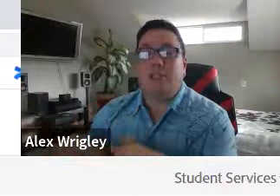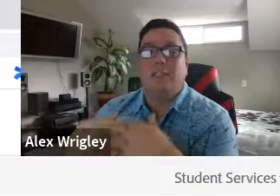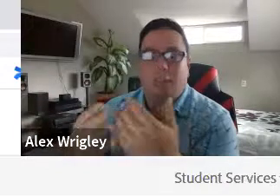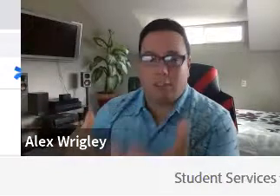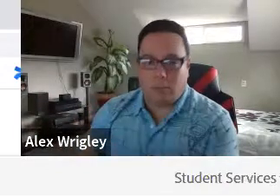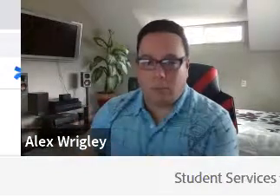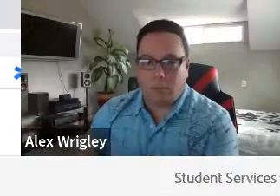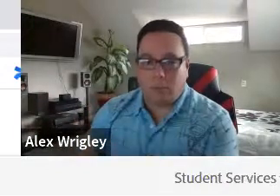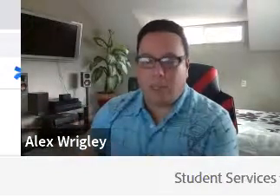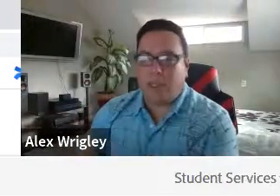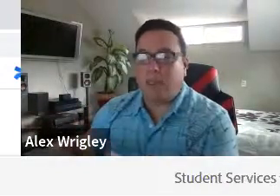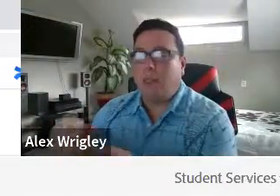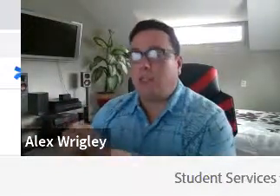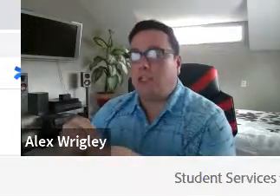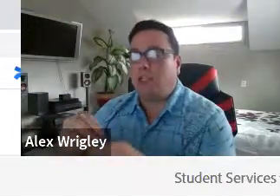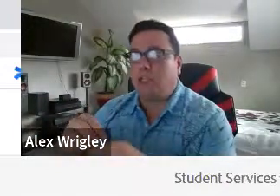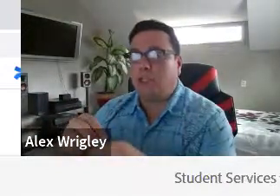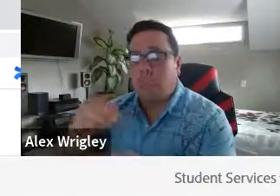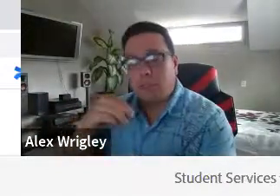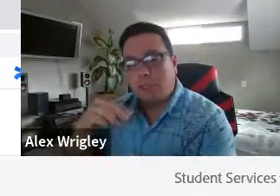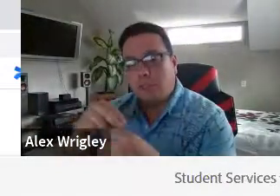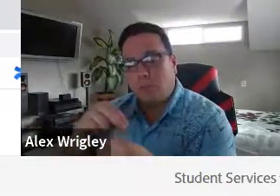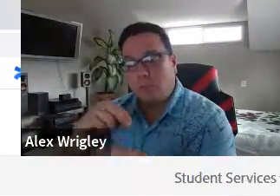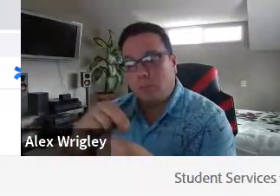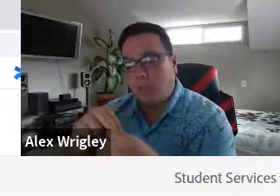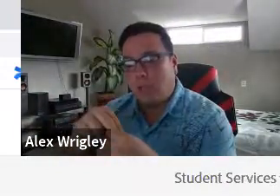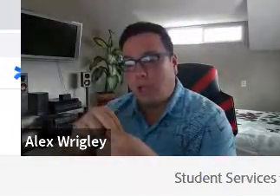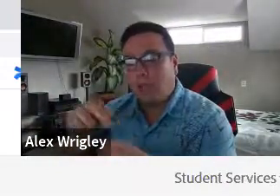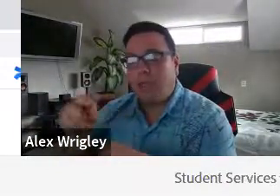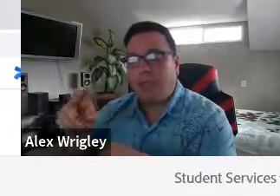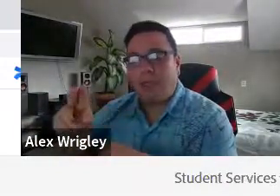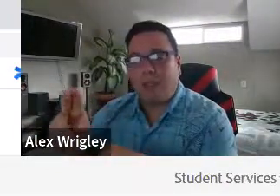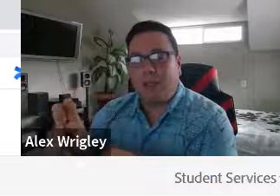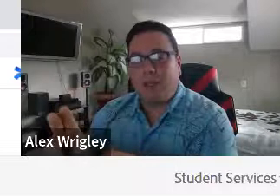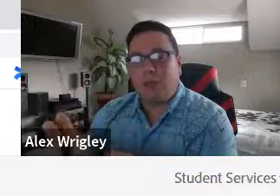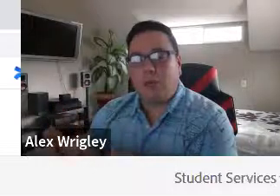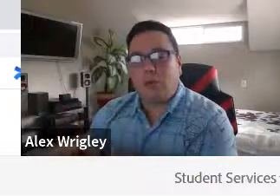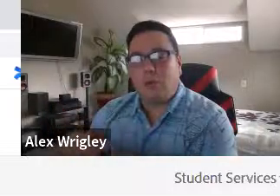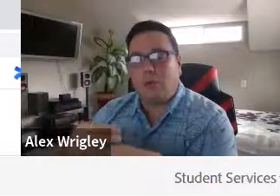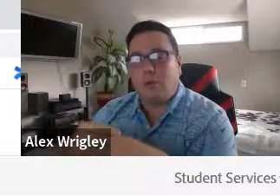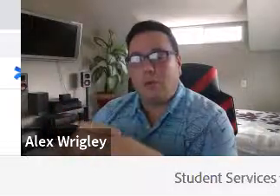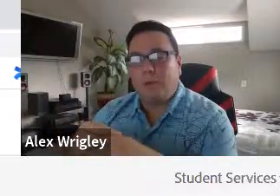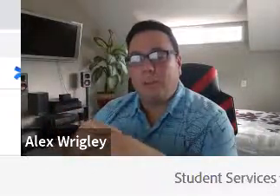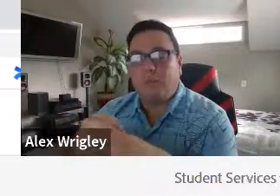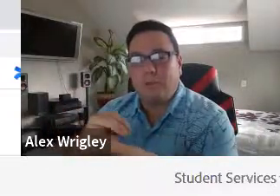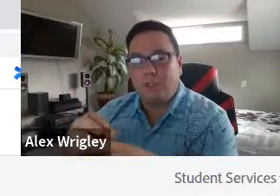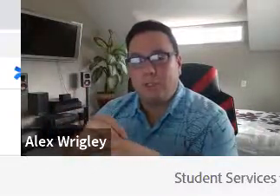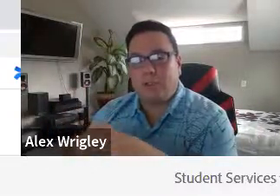assigned to you and that should, the two systems will talk and your send for signature